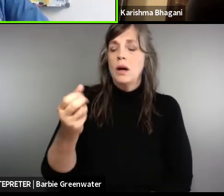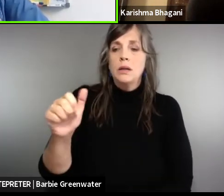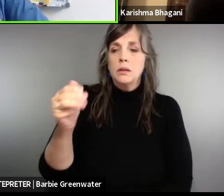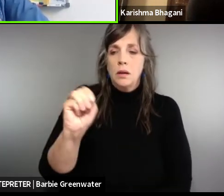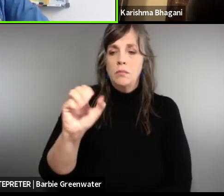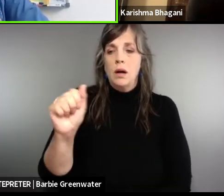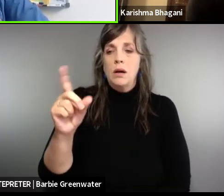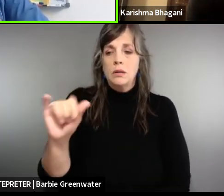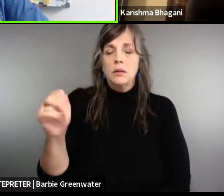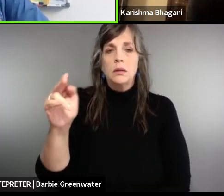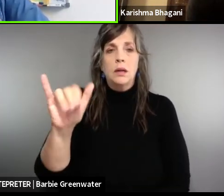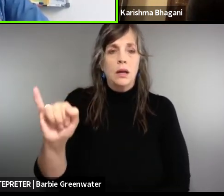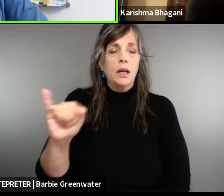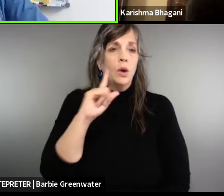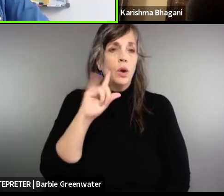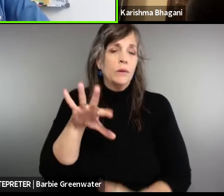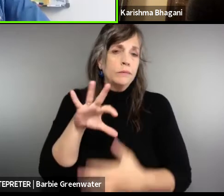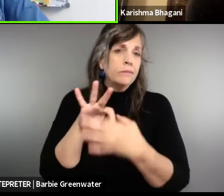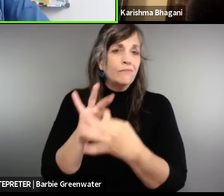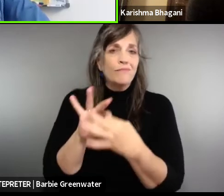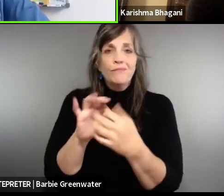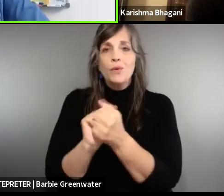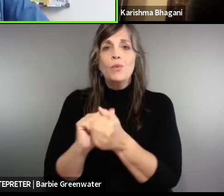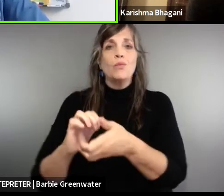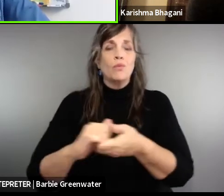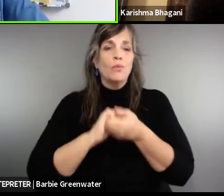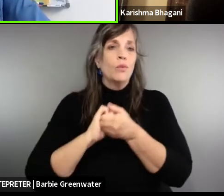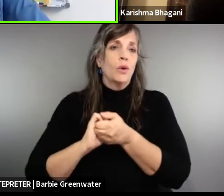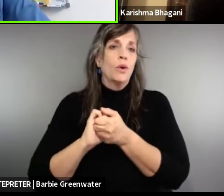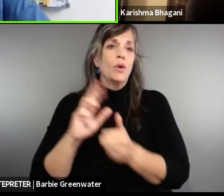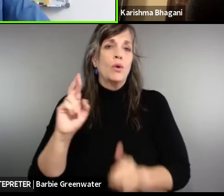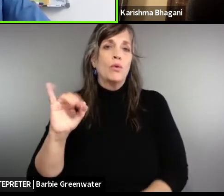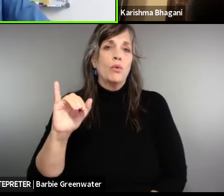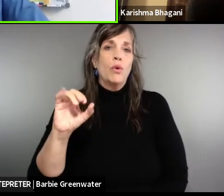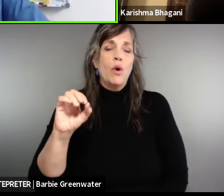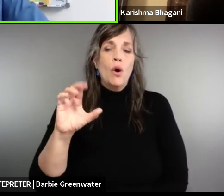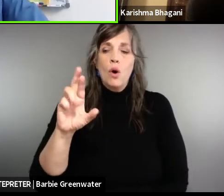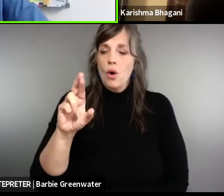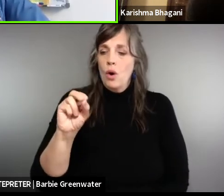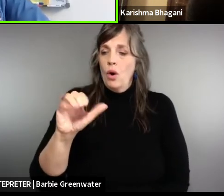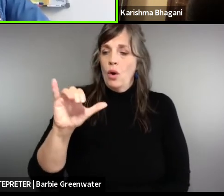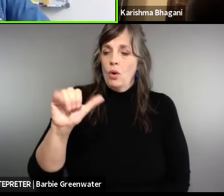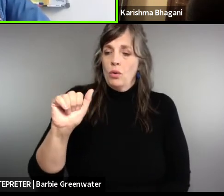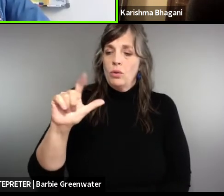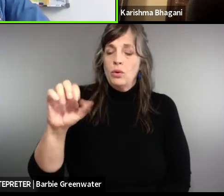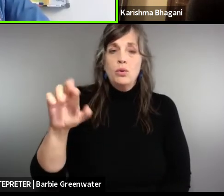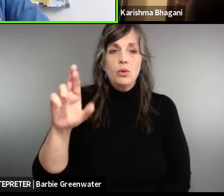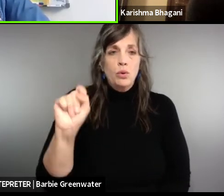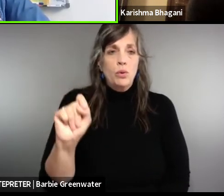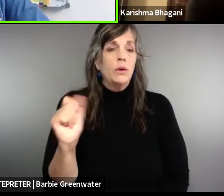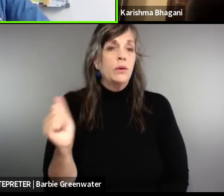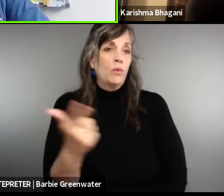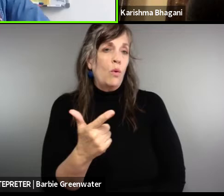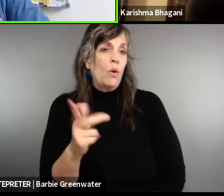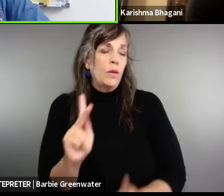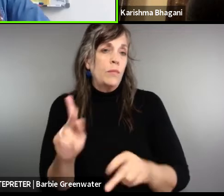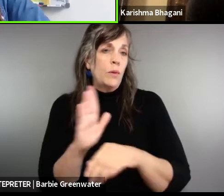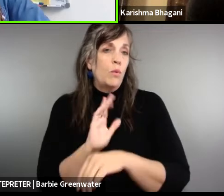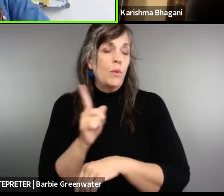and (speaks in foreign language). And I saw the Royal Court and everyone that was anyone was at that scratch events.